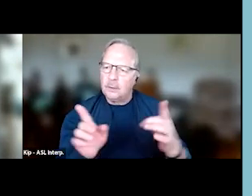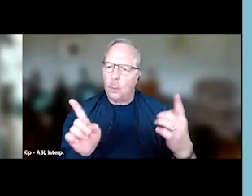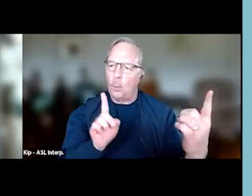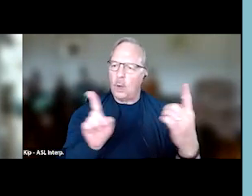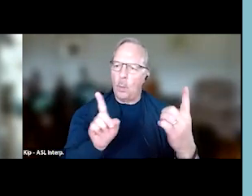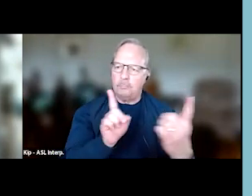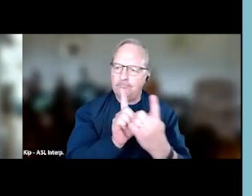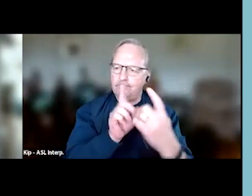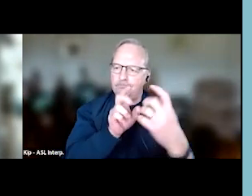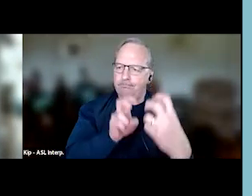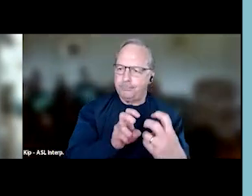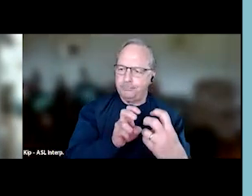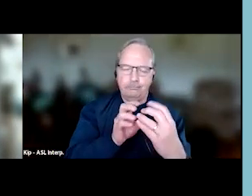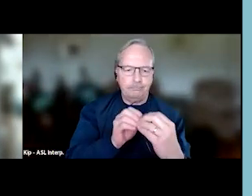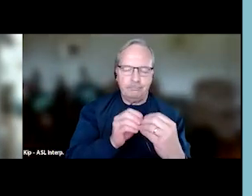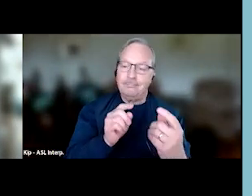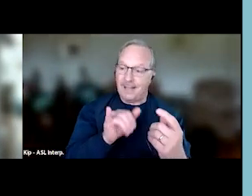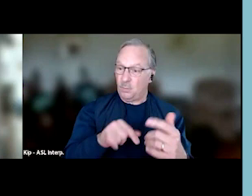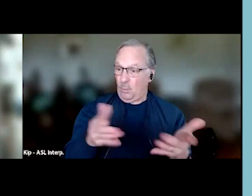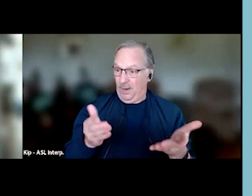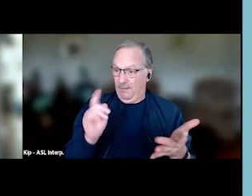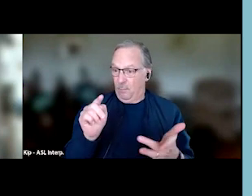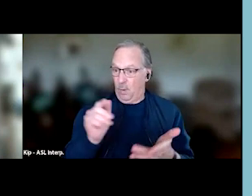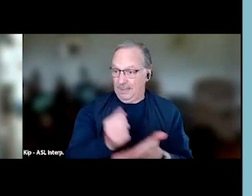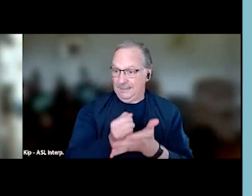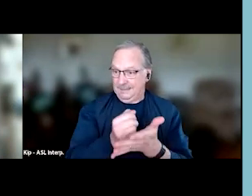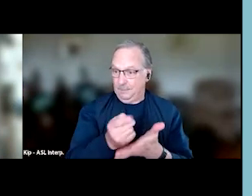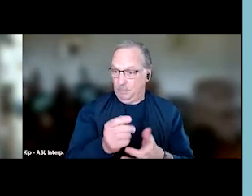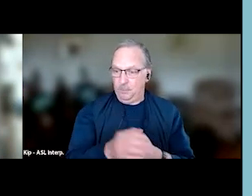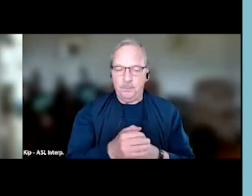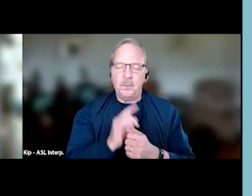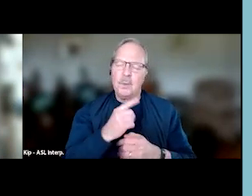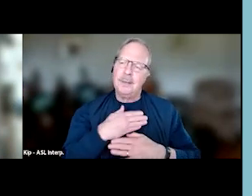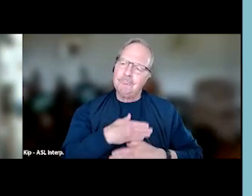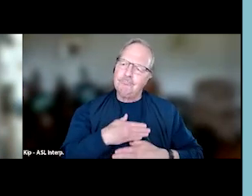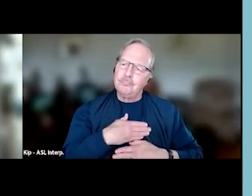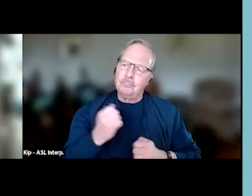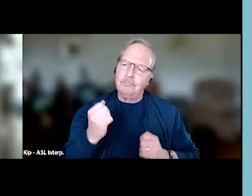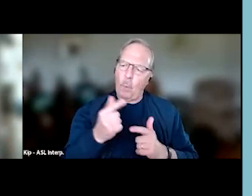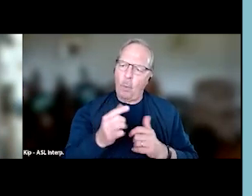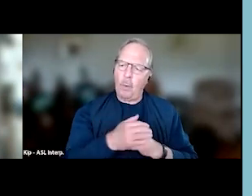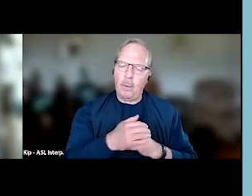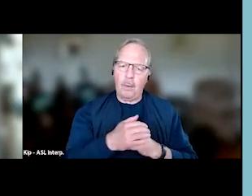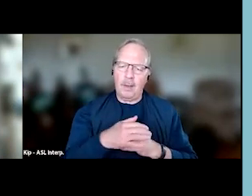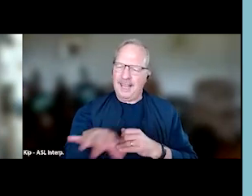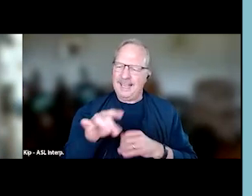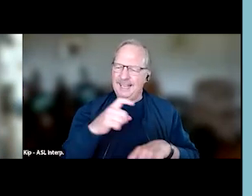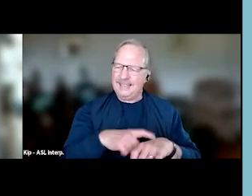That's what we're here for. And so really appreciate you all taking time to answer the poll.